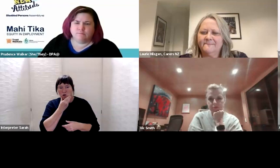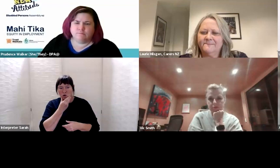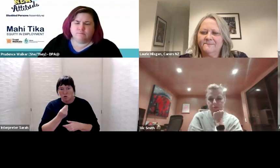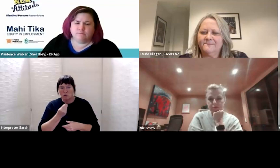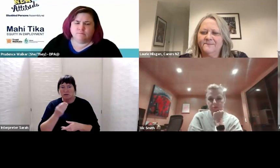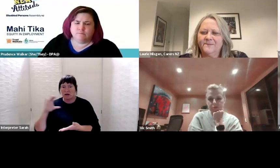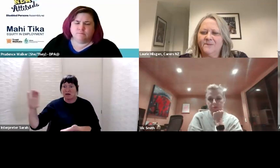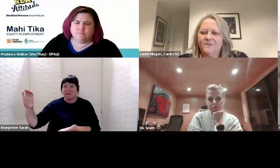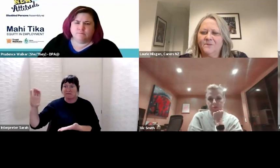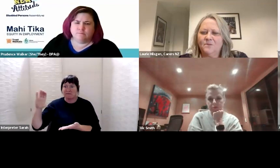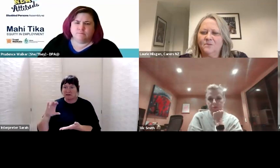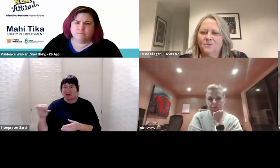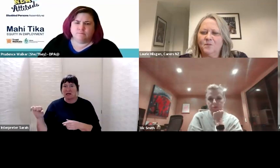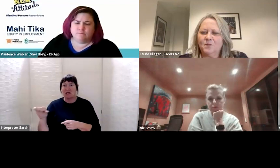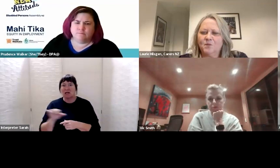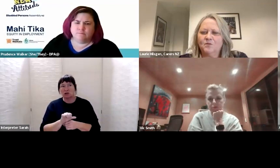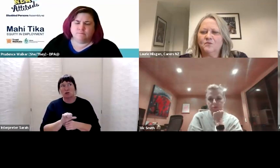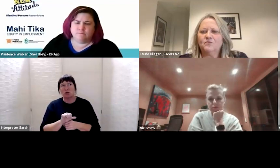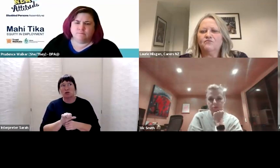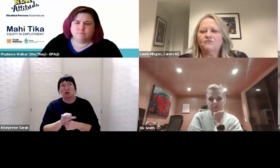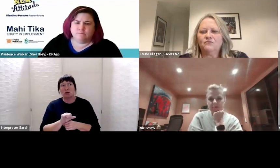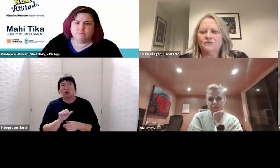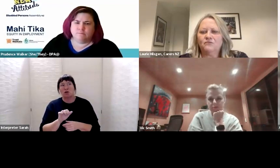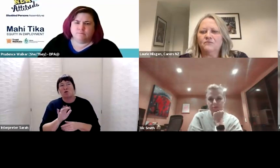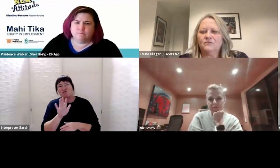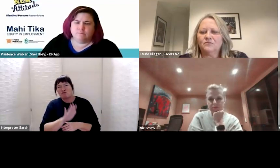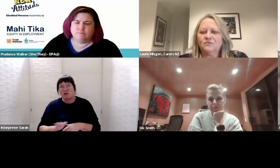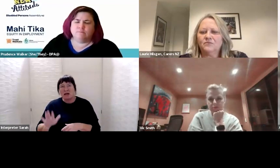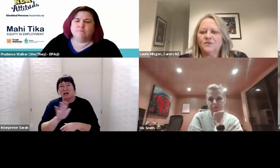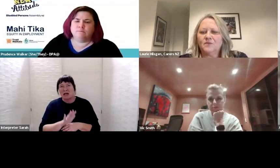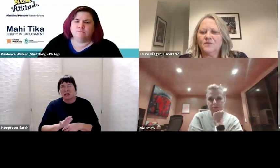roughly double the number of people accessing EGL personal budgets.